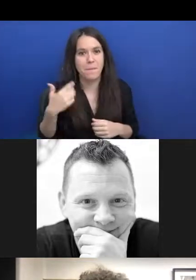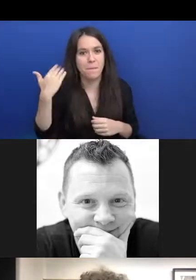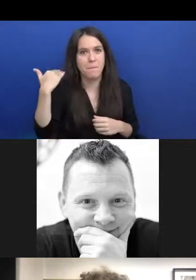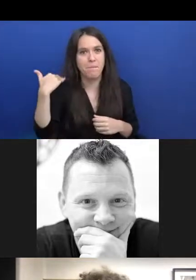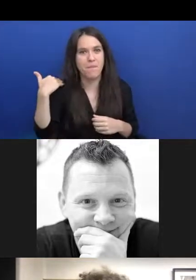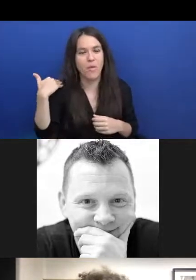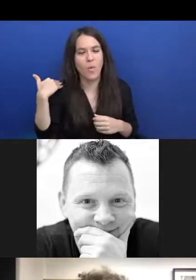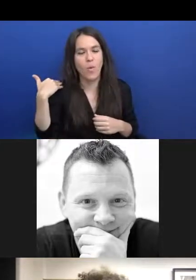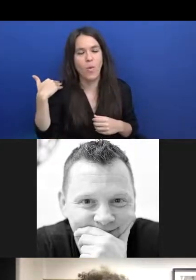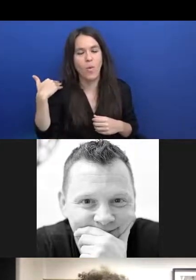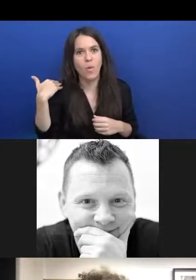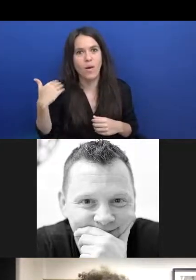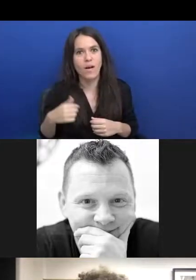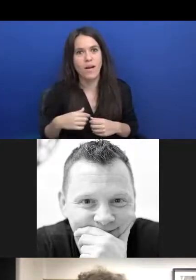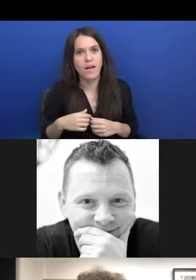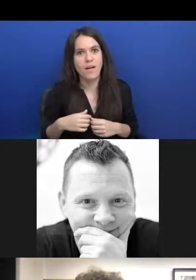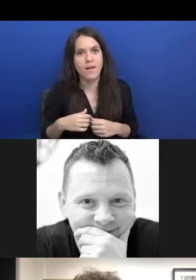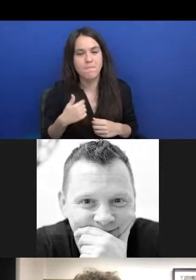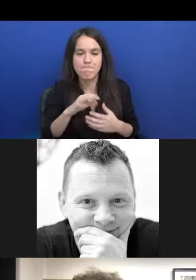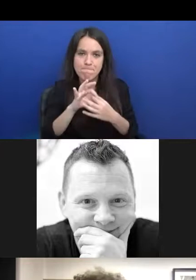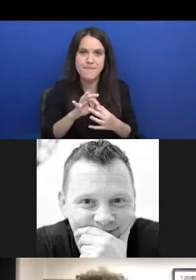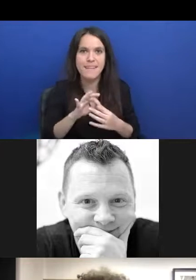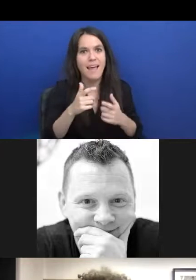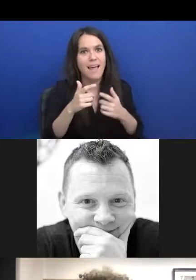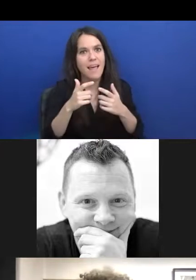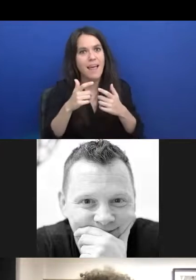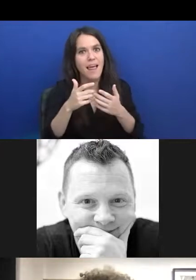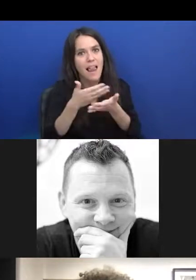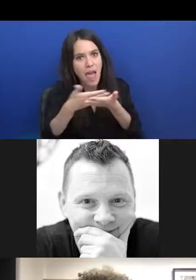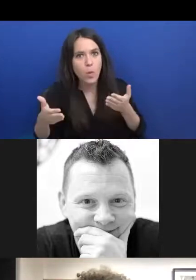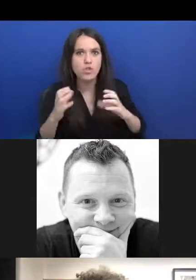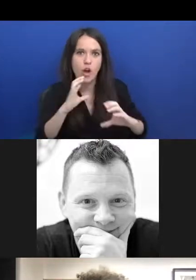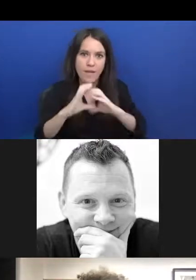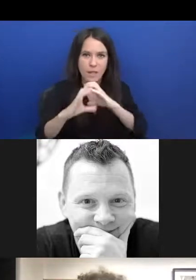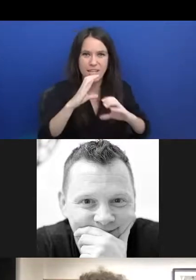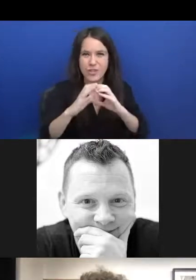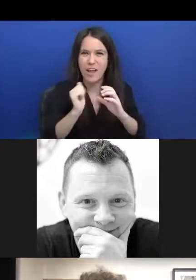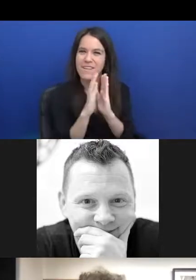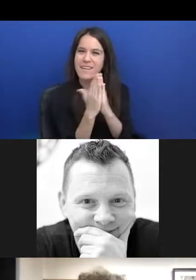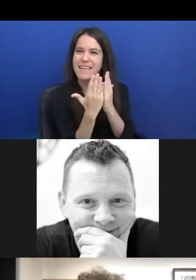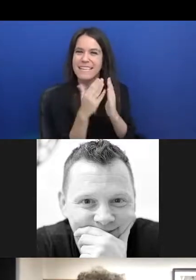to our language and communication special issue but I think you know we're strong enough we're